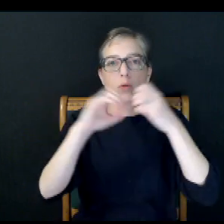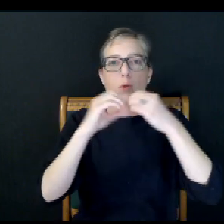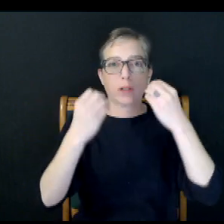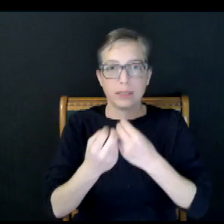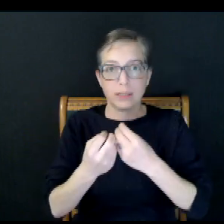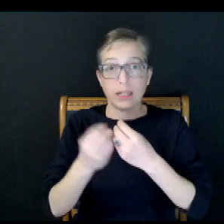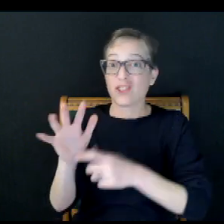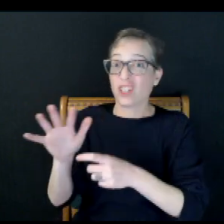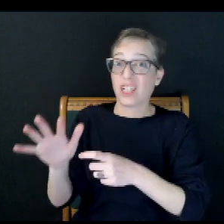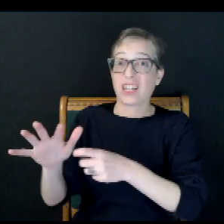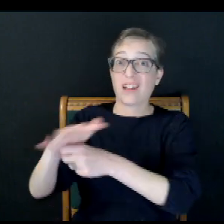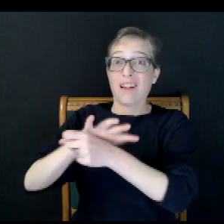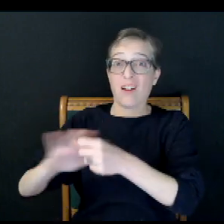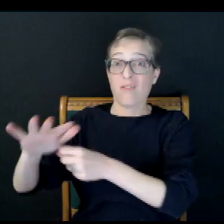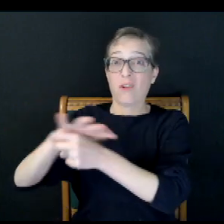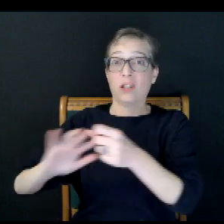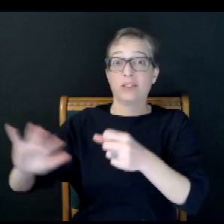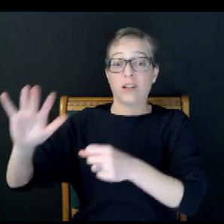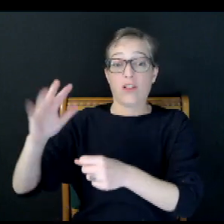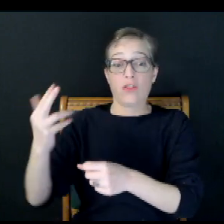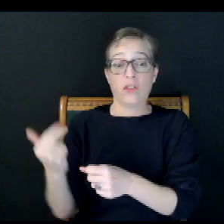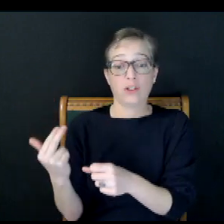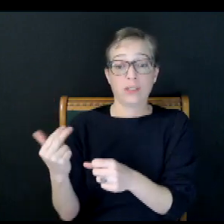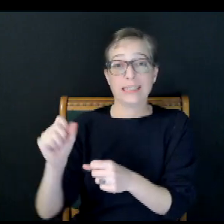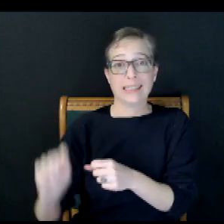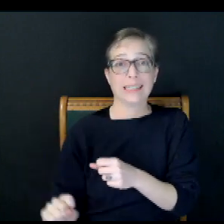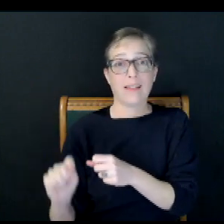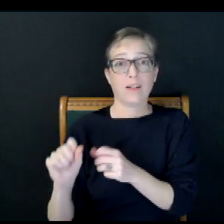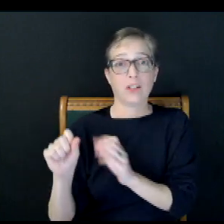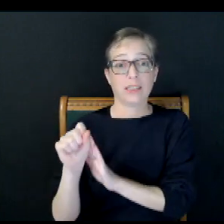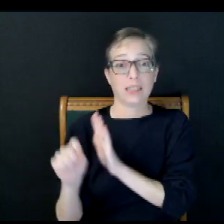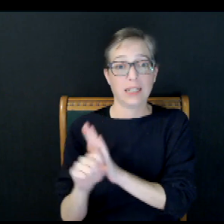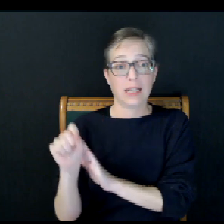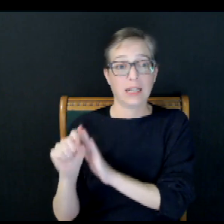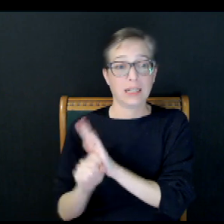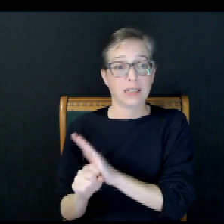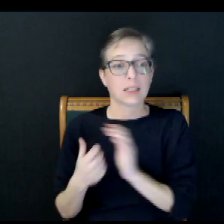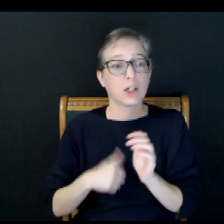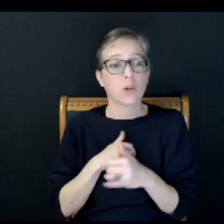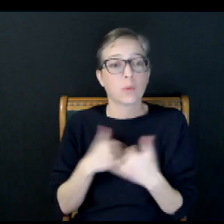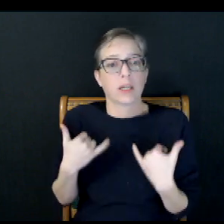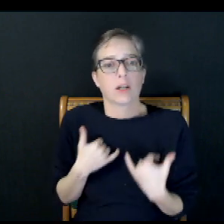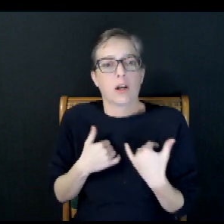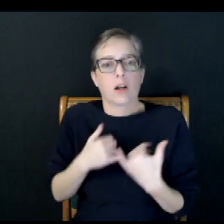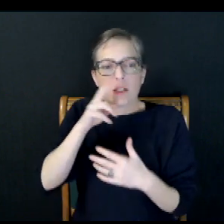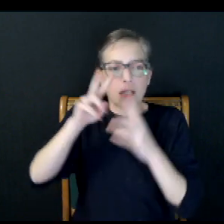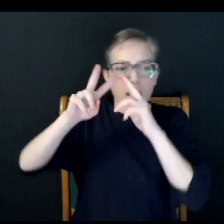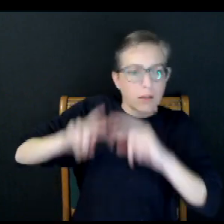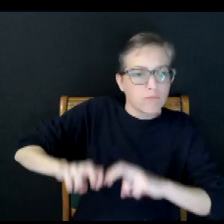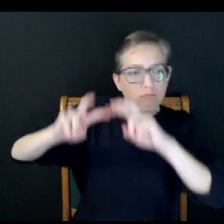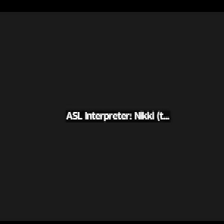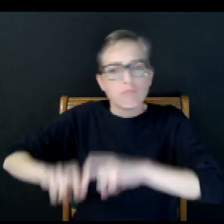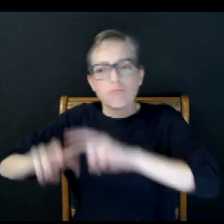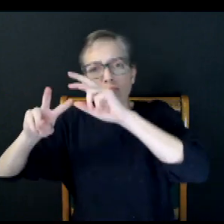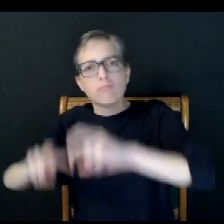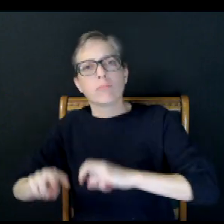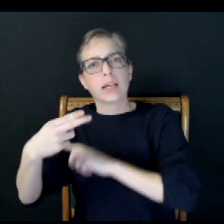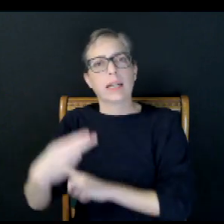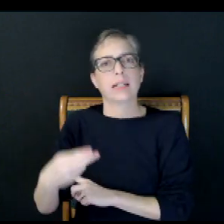We are in the process of examining across all, started in the state of Georgia.